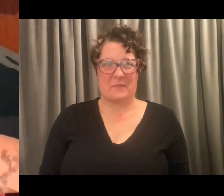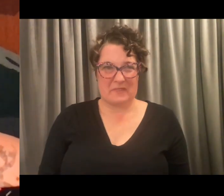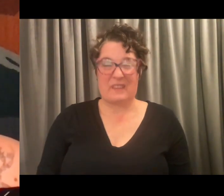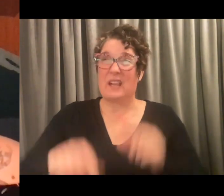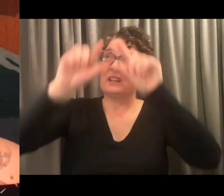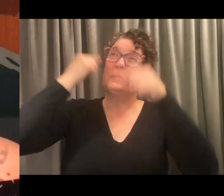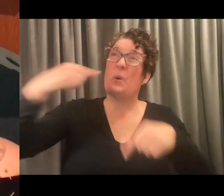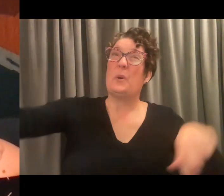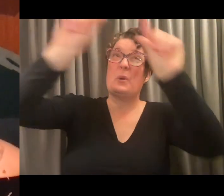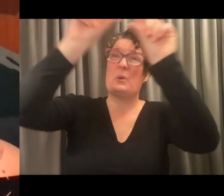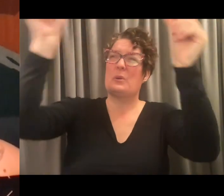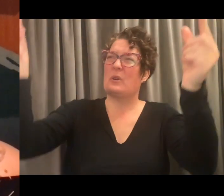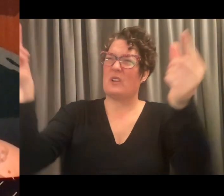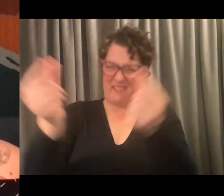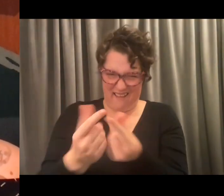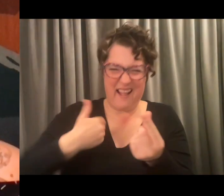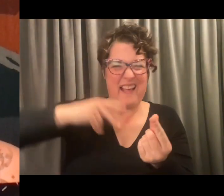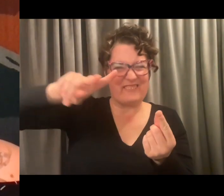and it was twisting and turning.